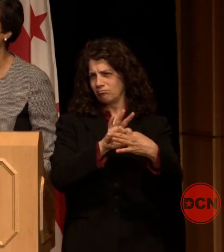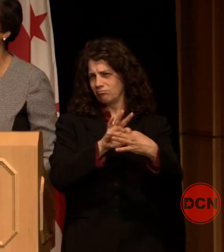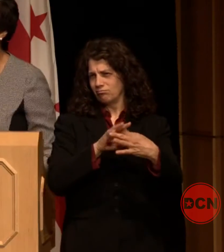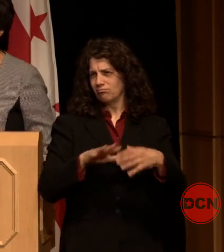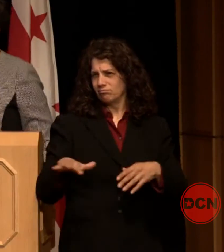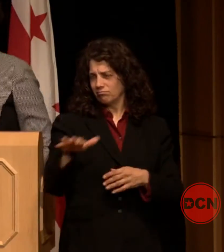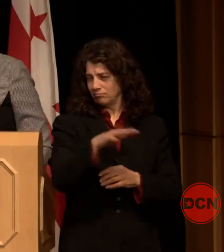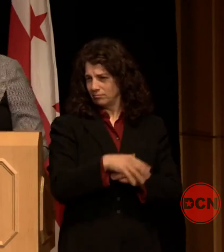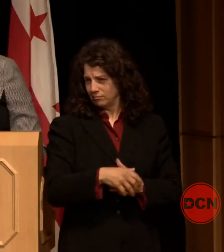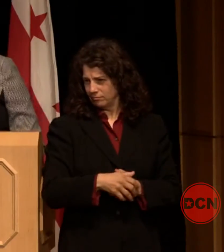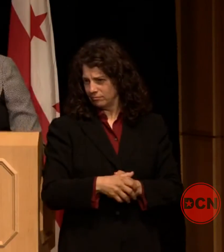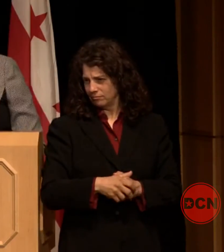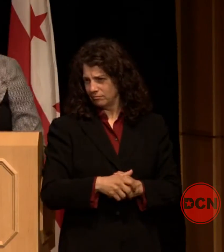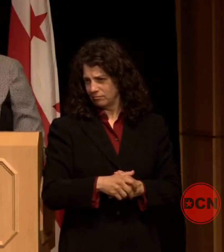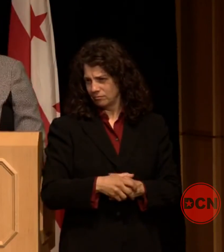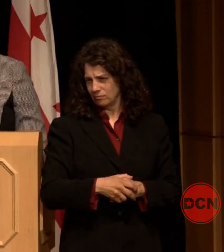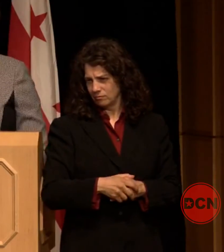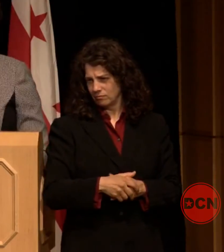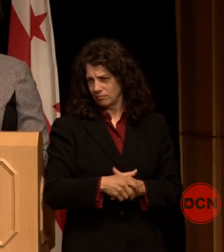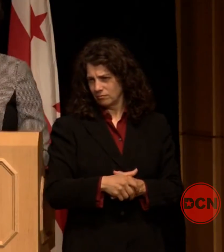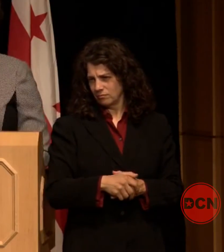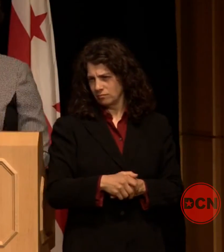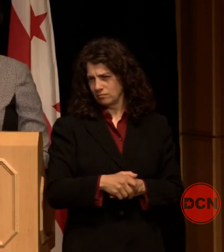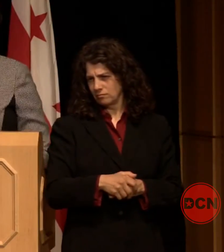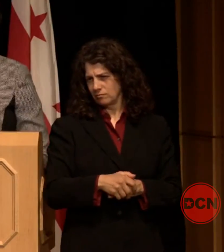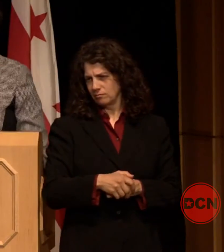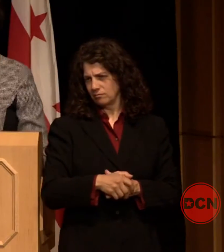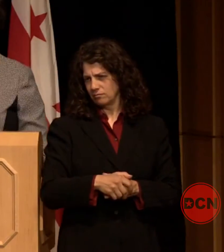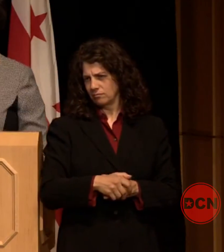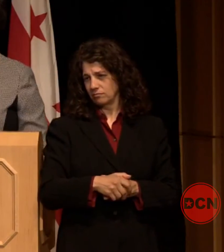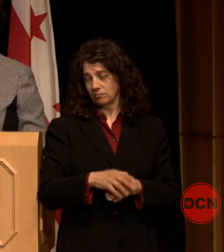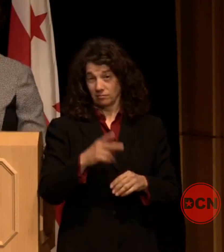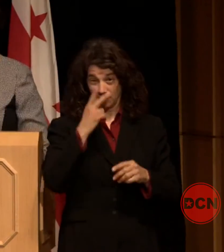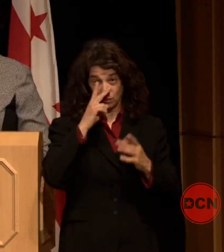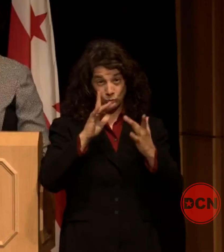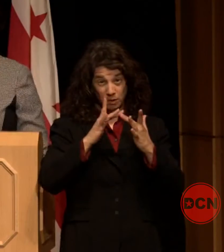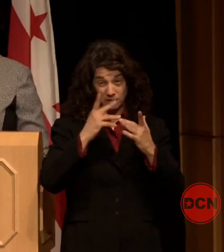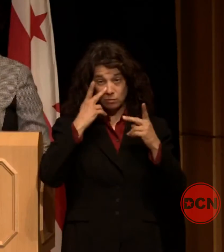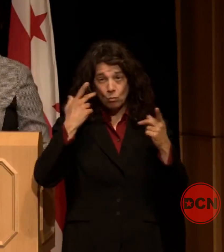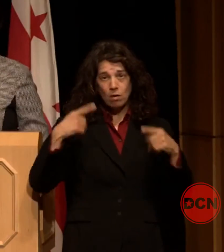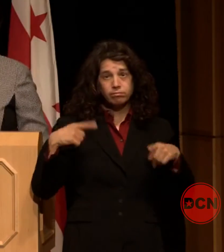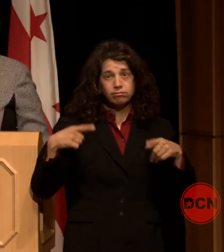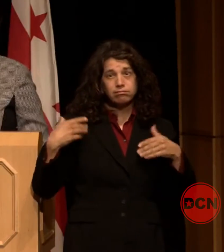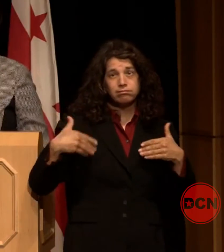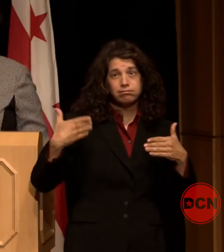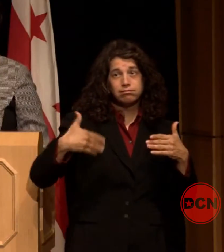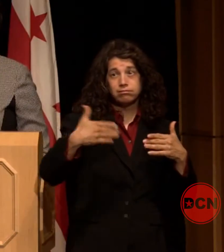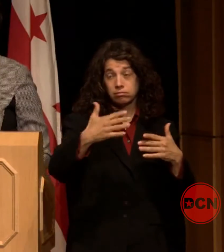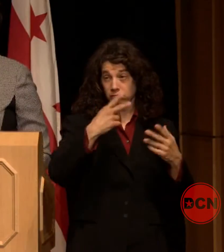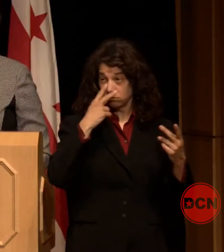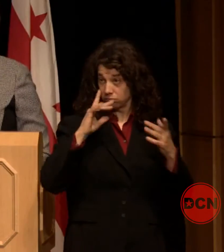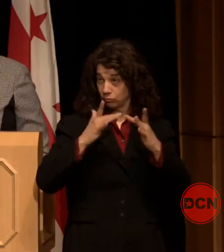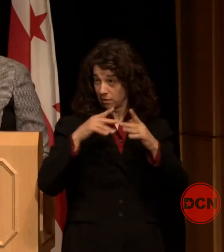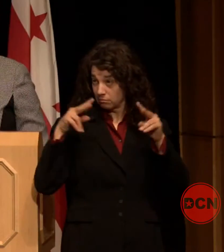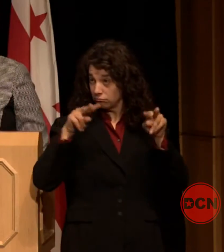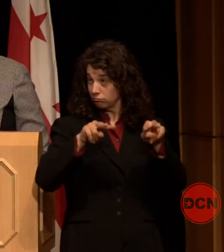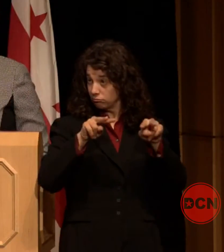SHOW HOW WE ARE PRODUCING PROJECTS, WHERE THE PROJECTS ARE LOCATED AND HOW WE ARE GETTING THOSE DELIVERED FOR